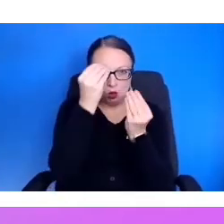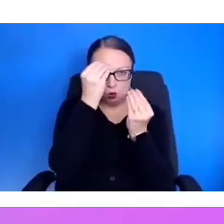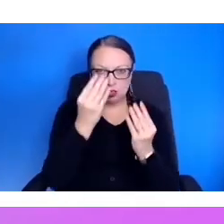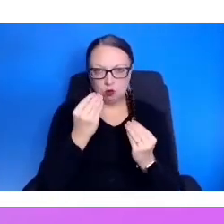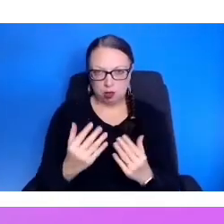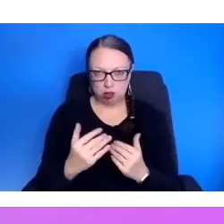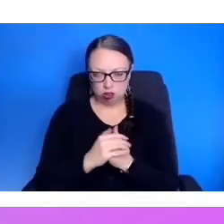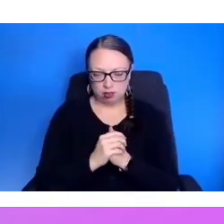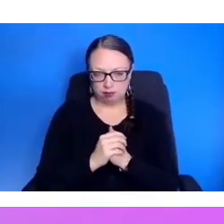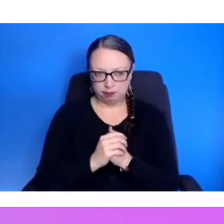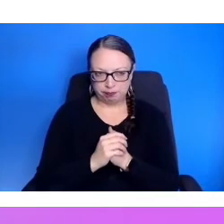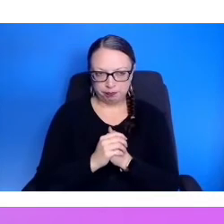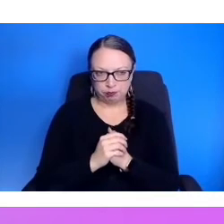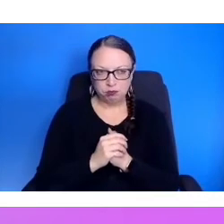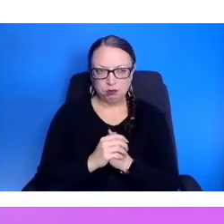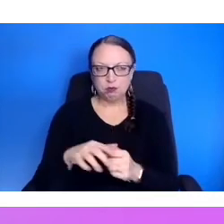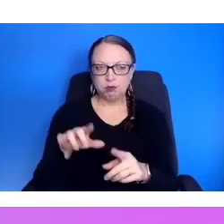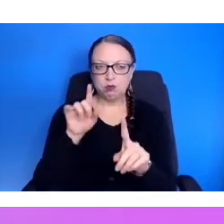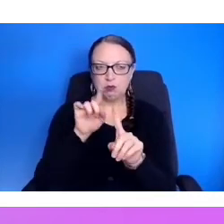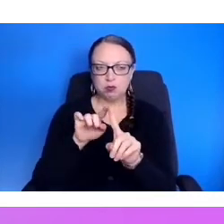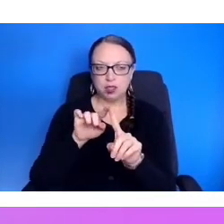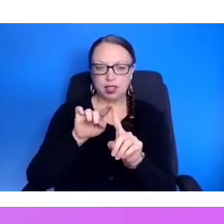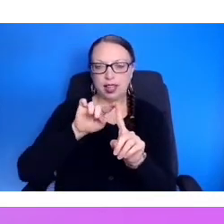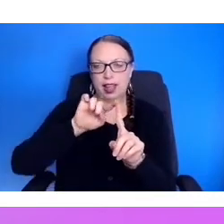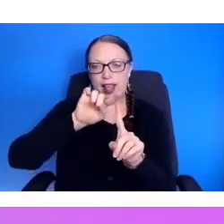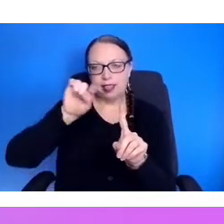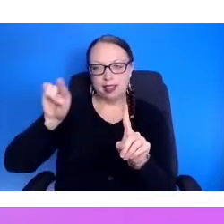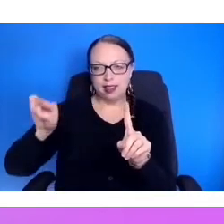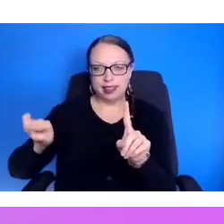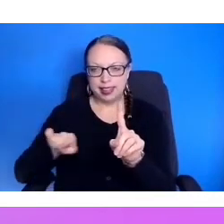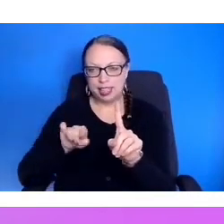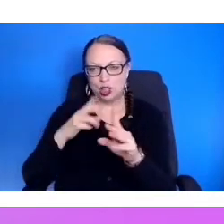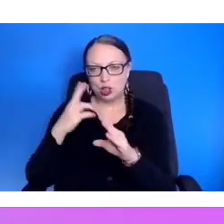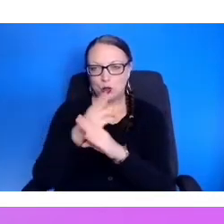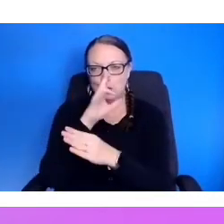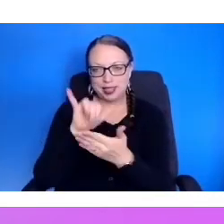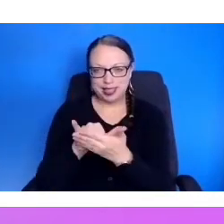And then kind of twining those together to make it an even stronger rope